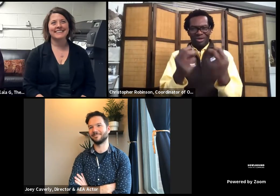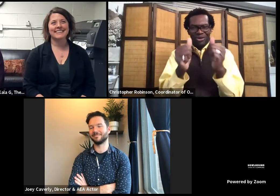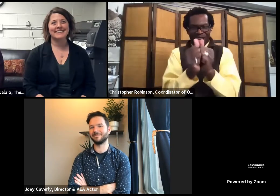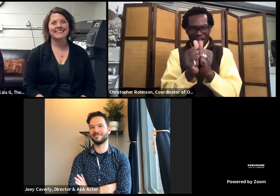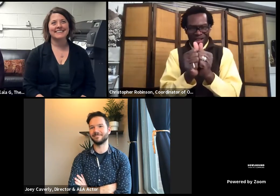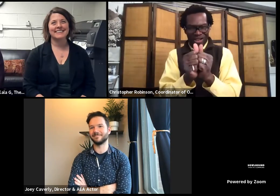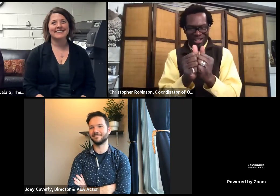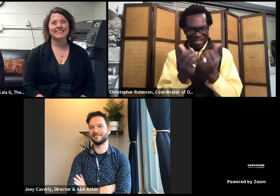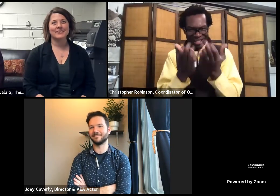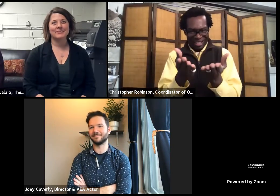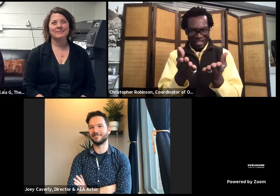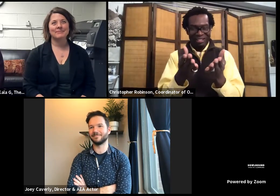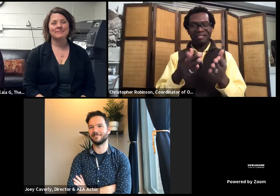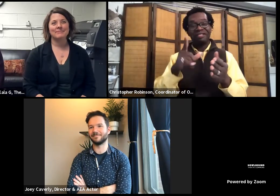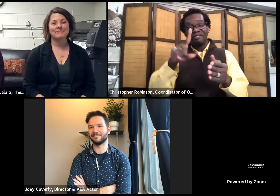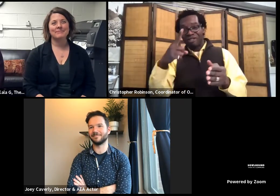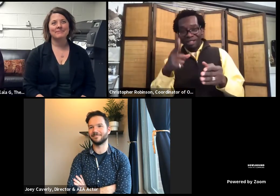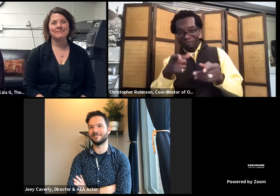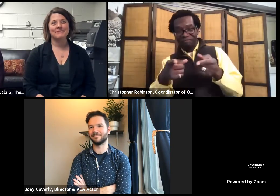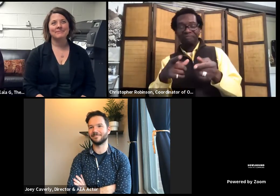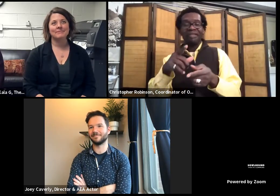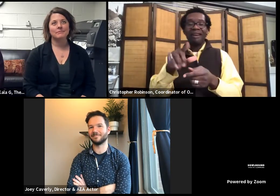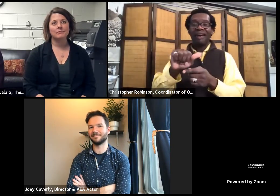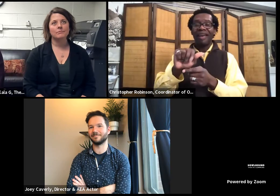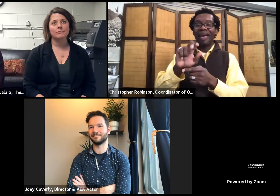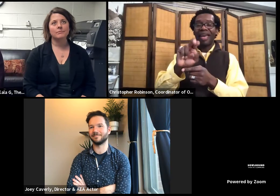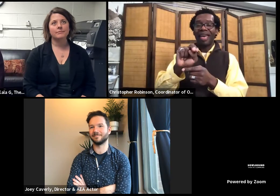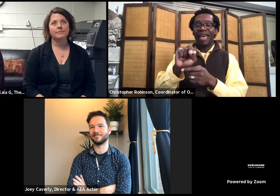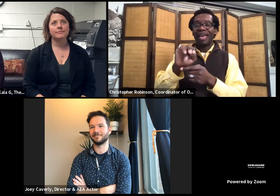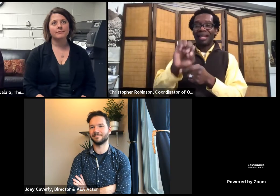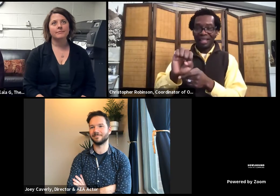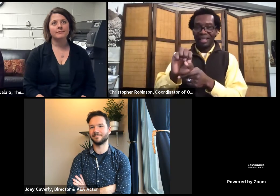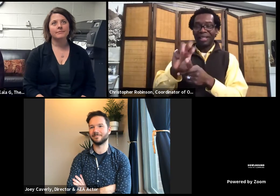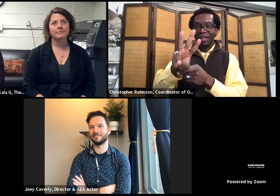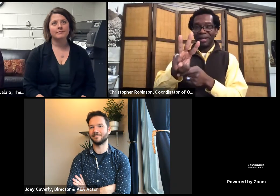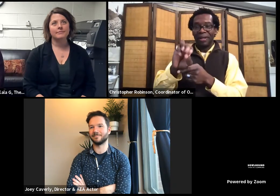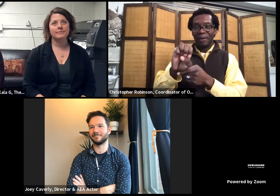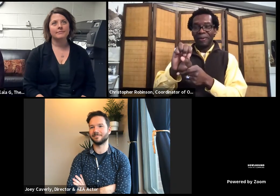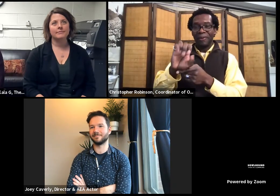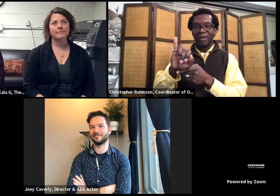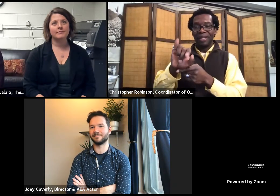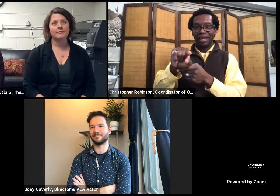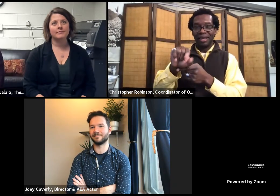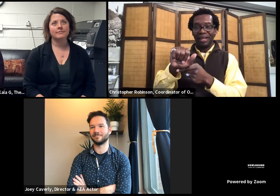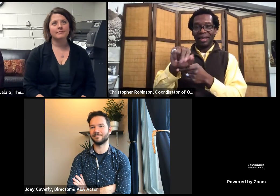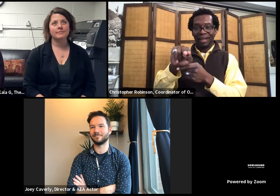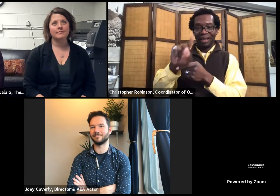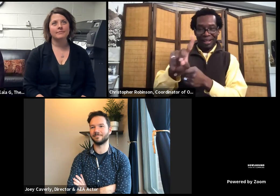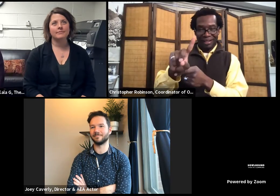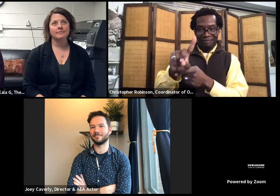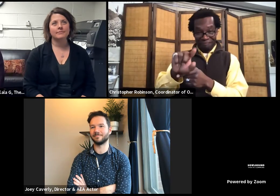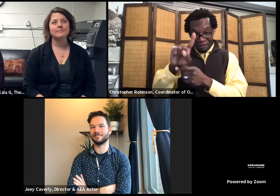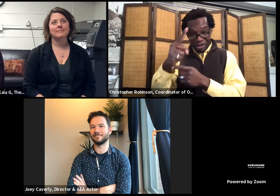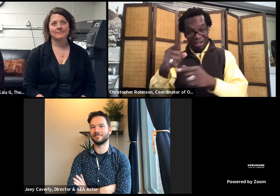on the lower panel here in our panel. On the arts. My role today.